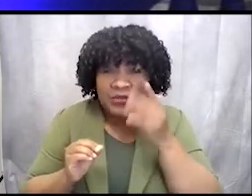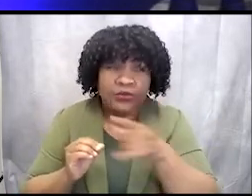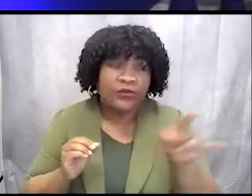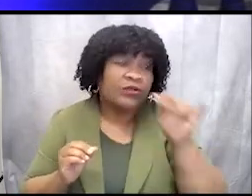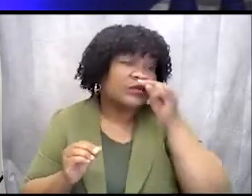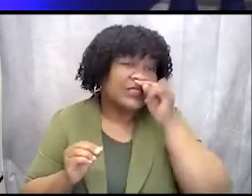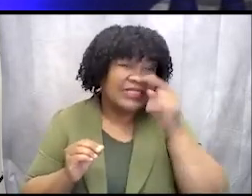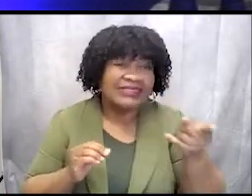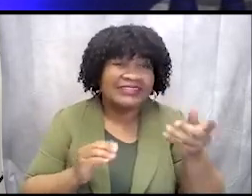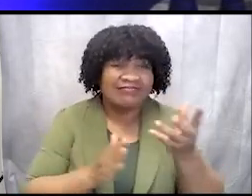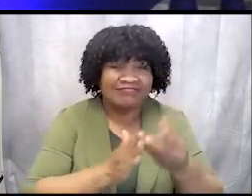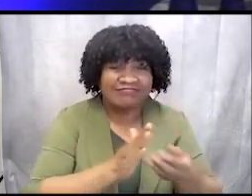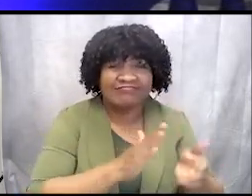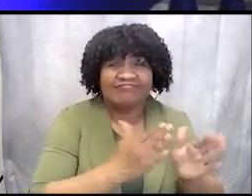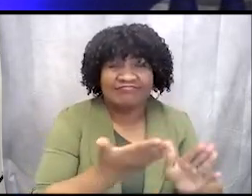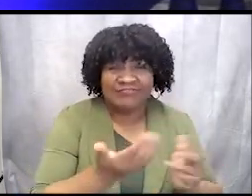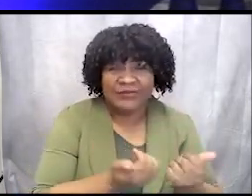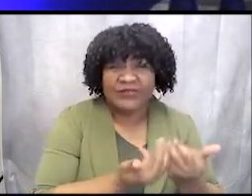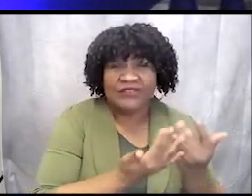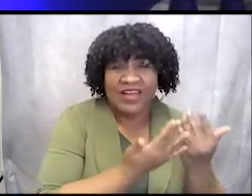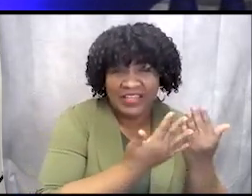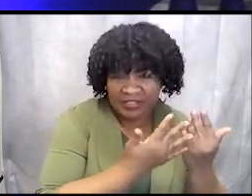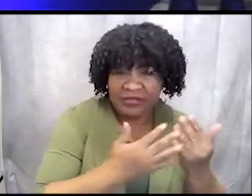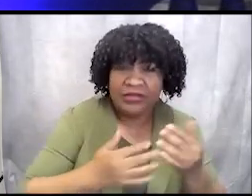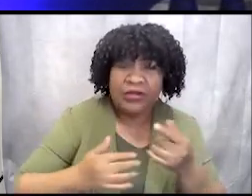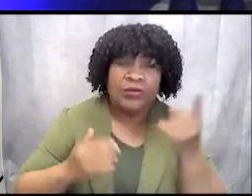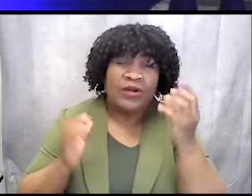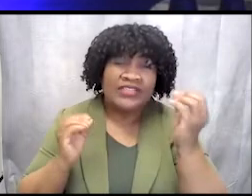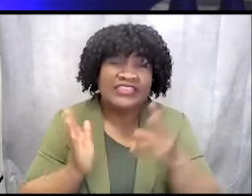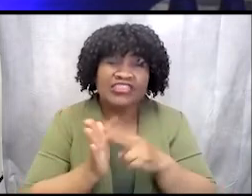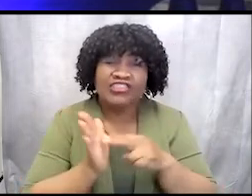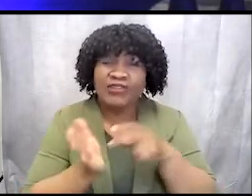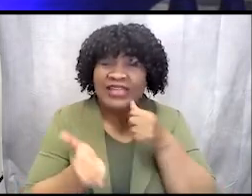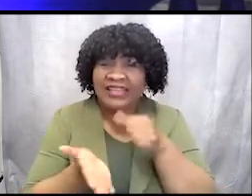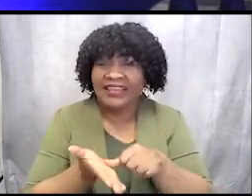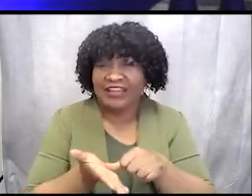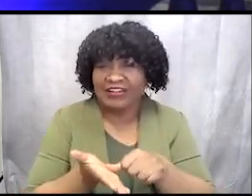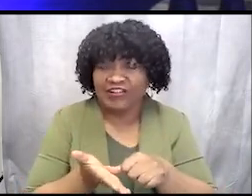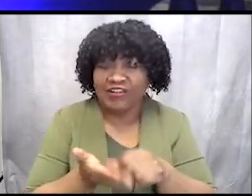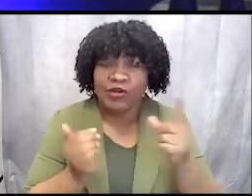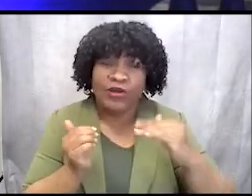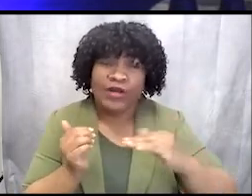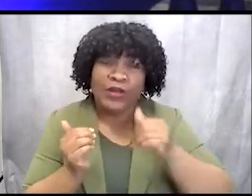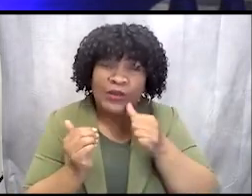One teacher came out and he read a letter that one little girl in the fifth grade,